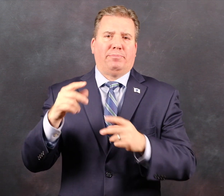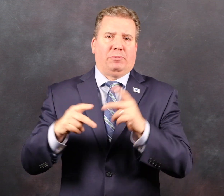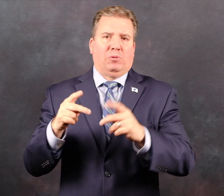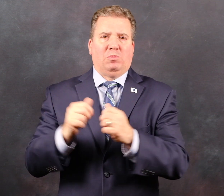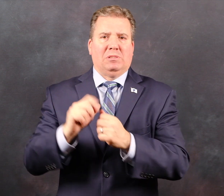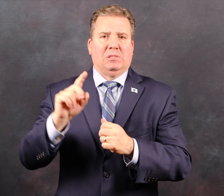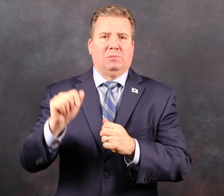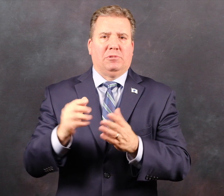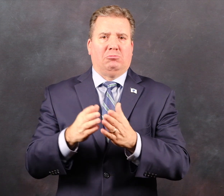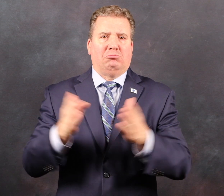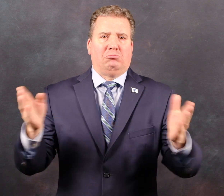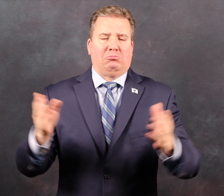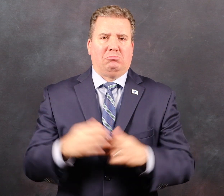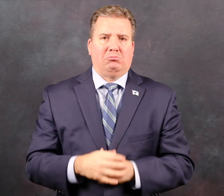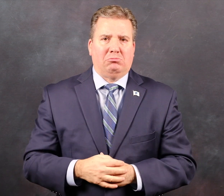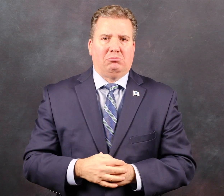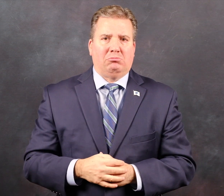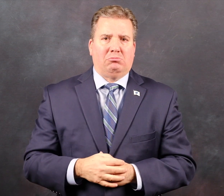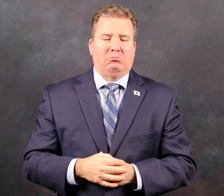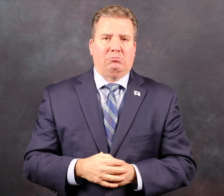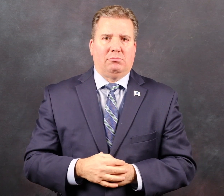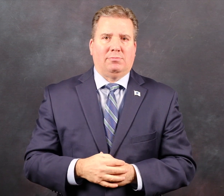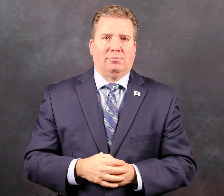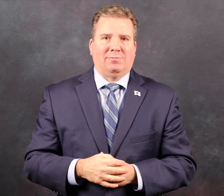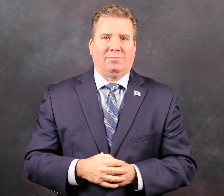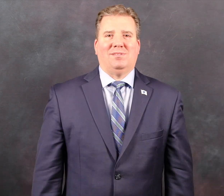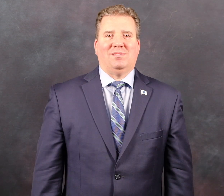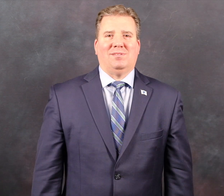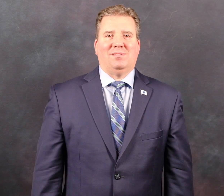well as others with disabilities.